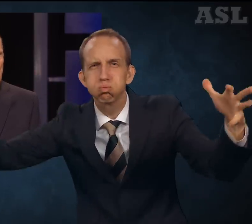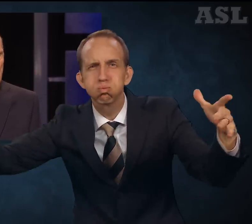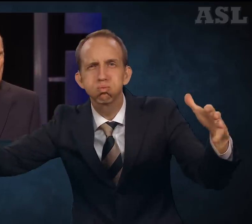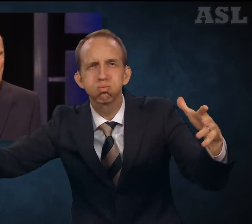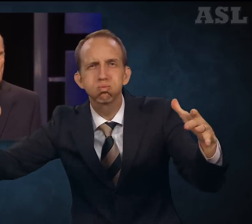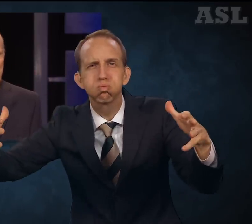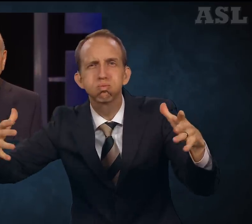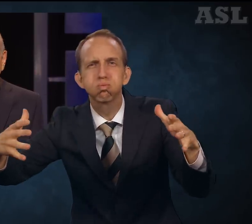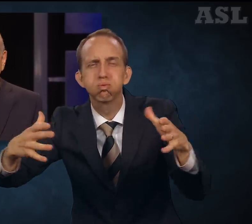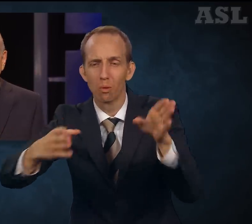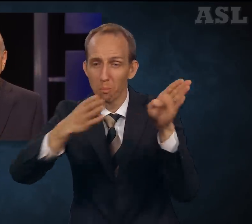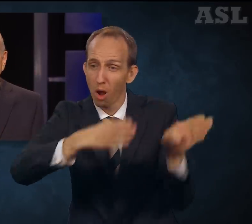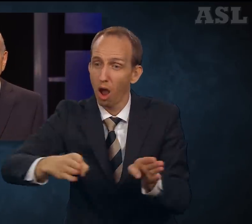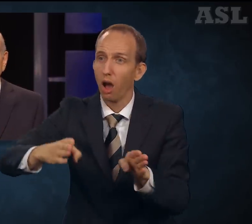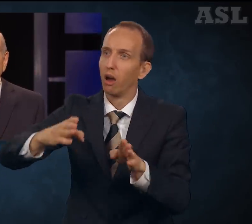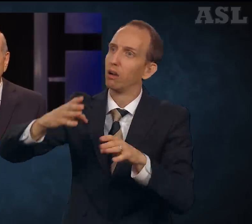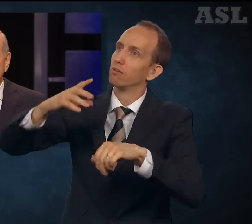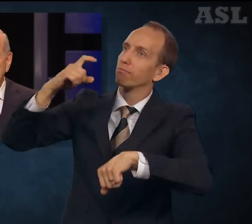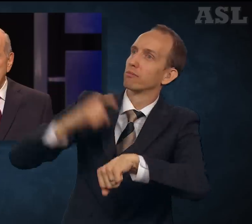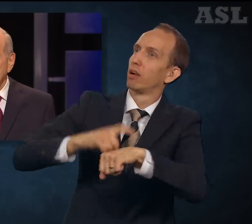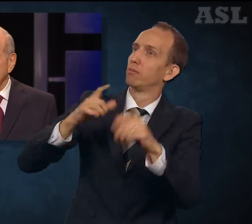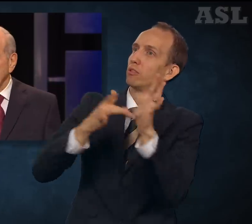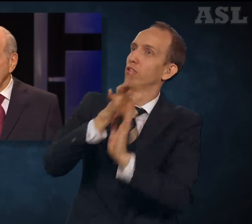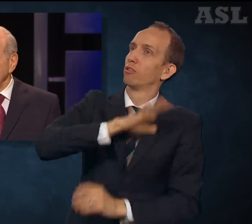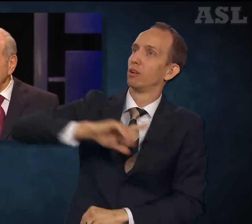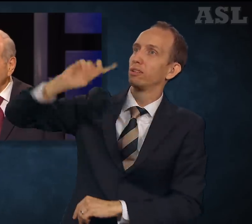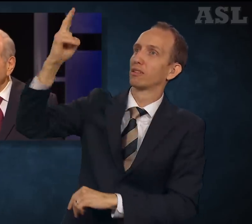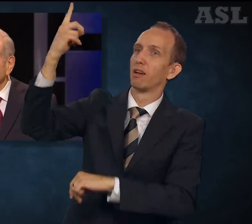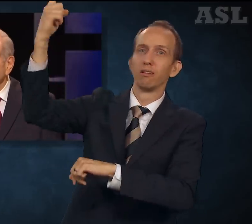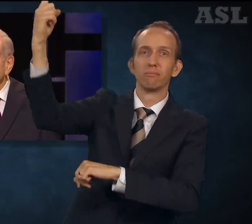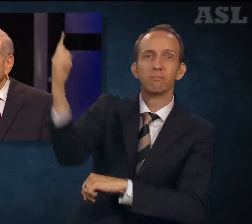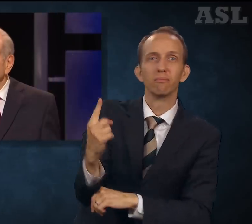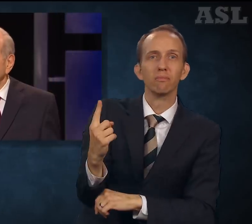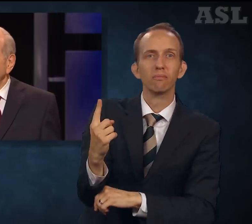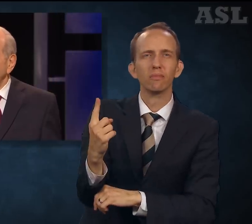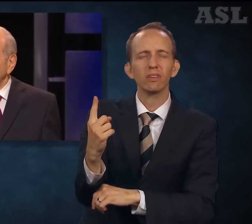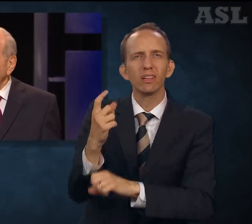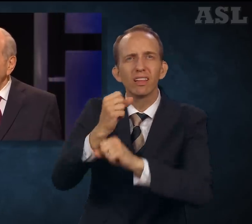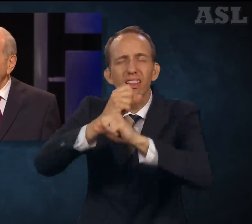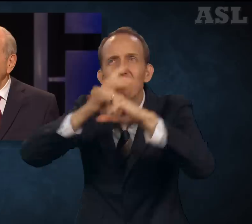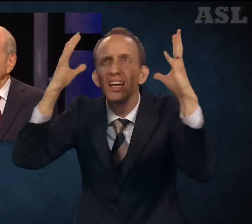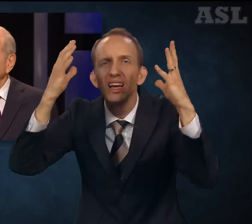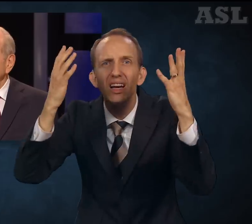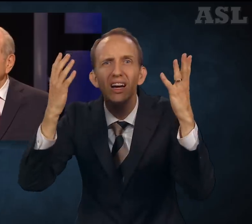WORLD WOULD BE PREPARED FOR THE SECOND COMING OF THE